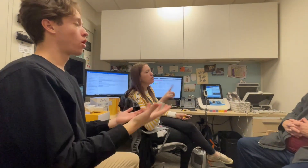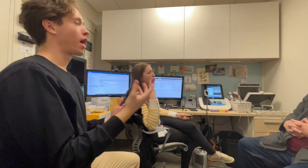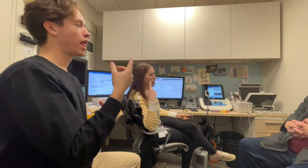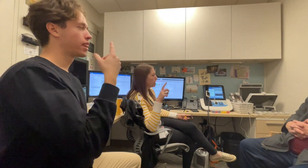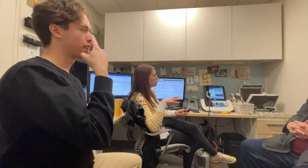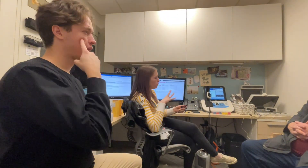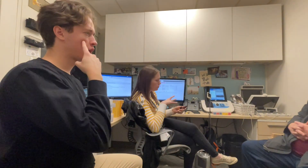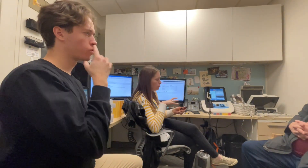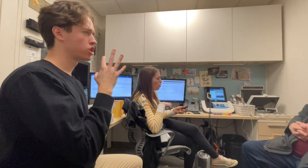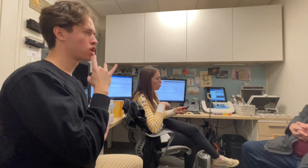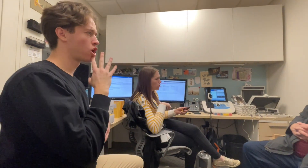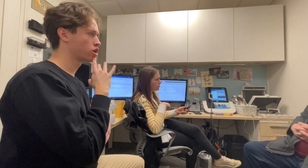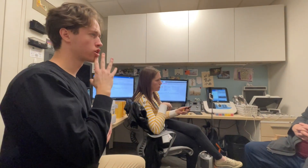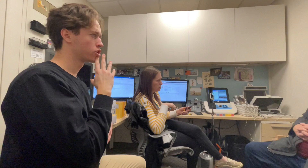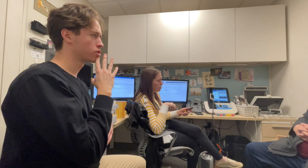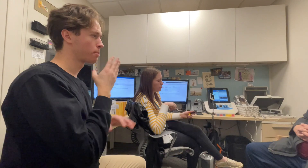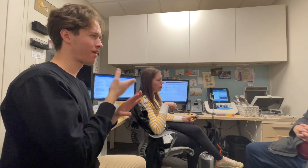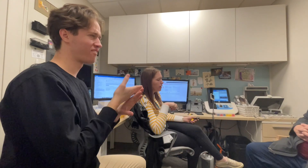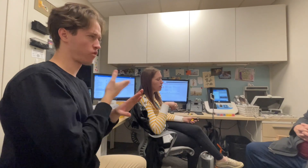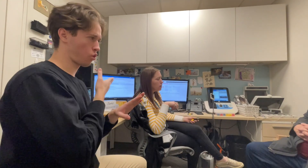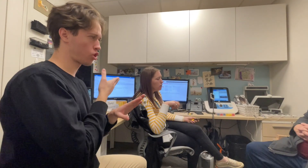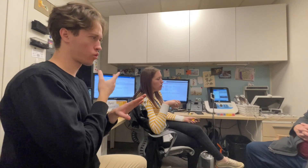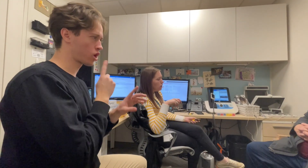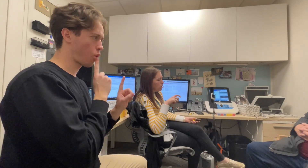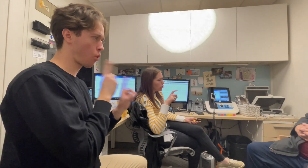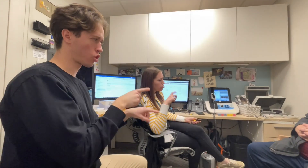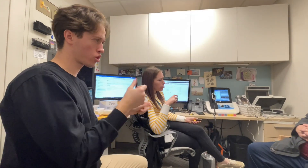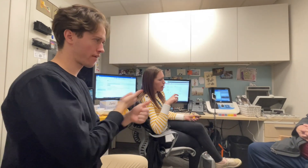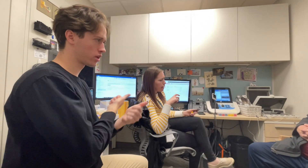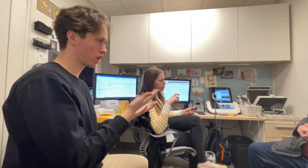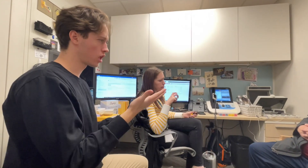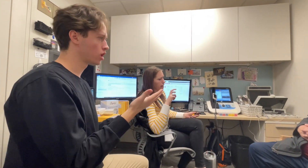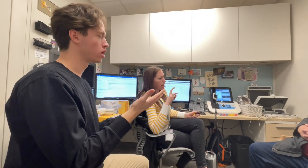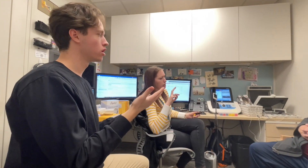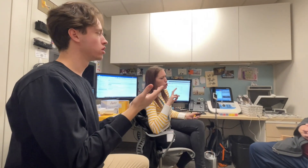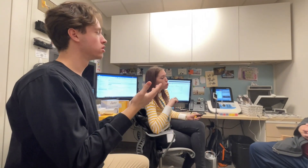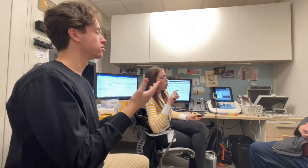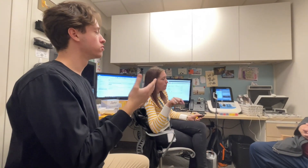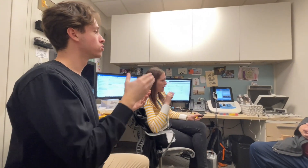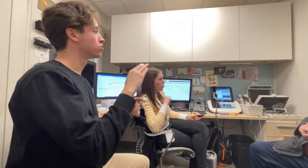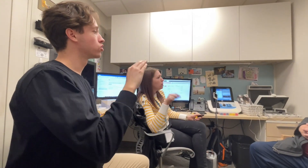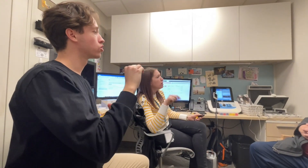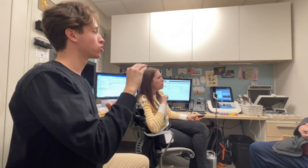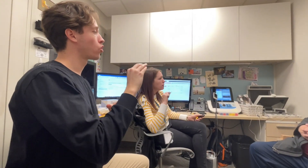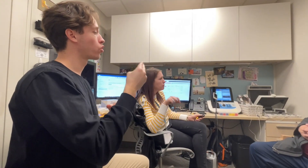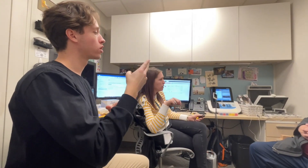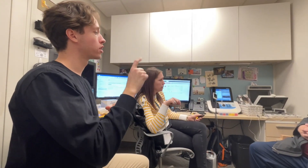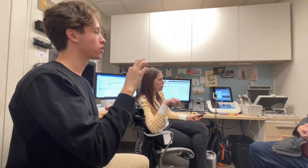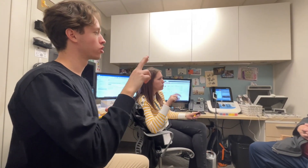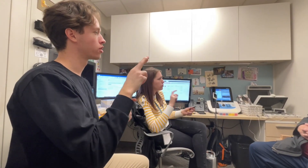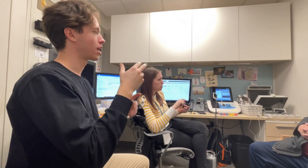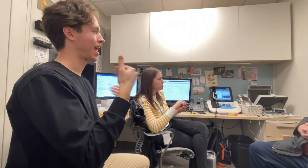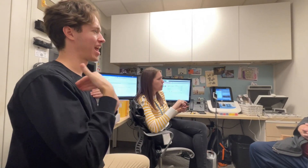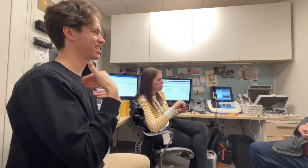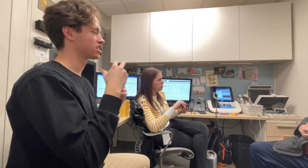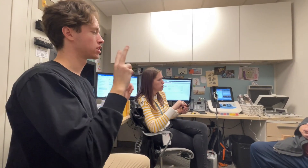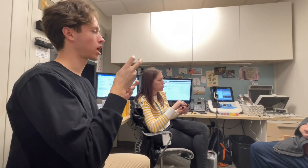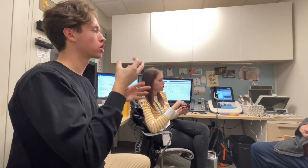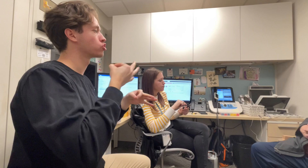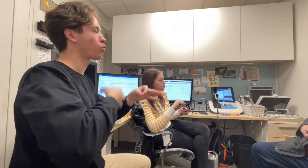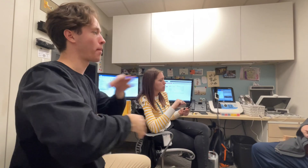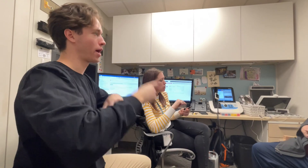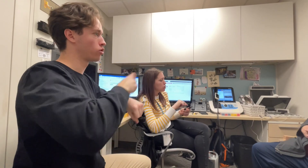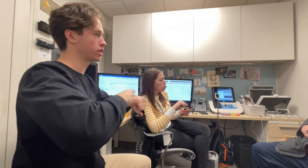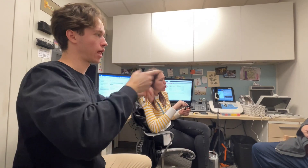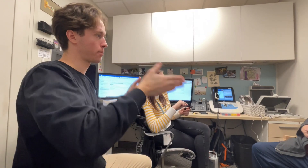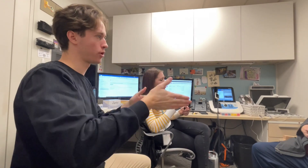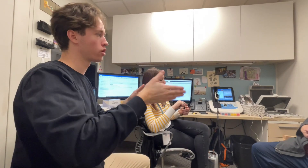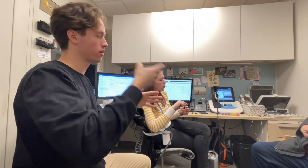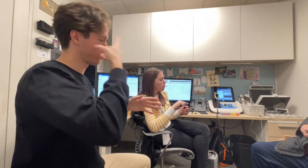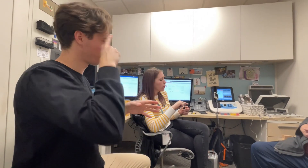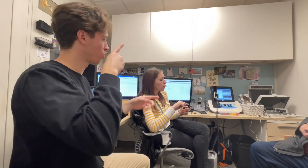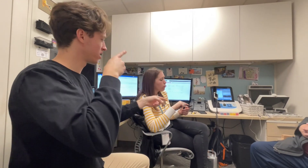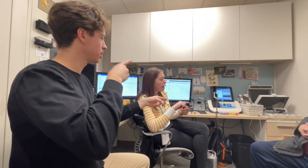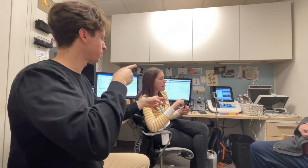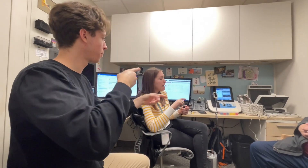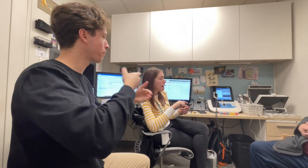beforehand when we ordered everything clear has a swap out period for these processors so right